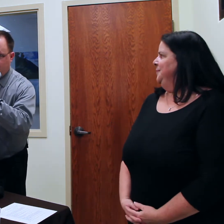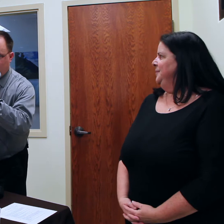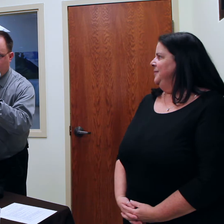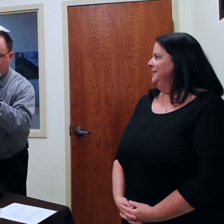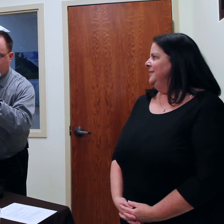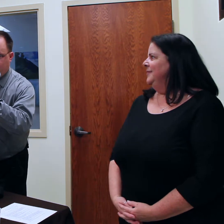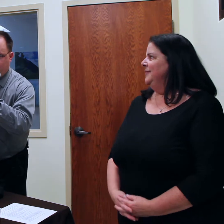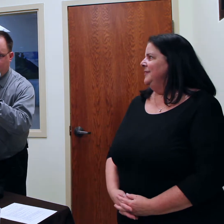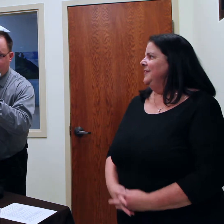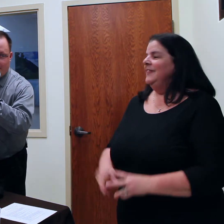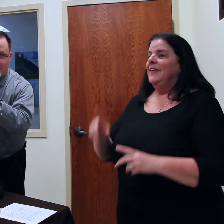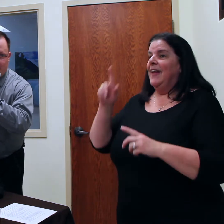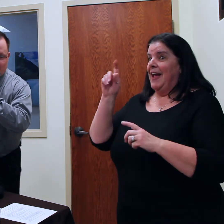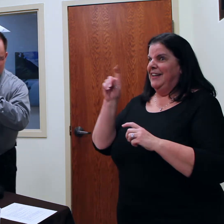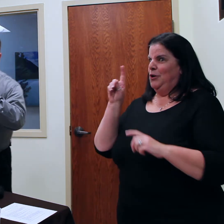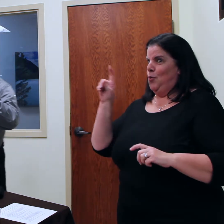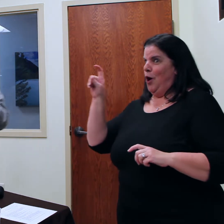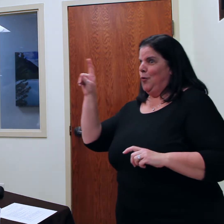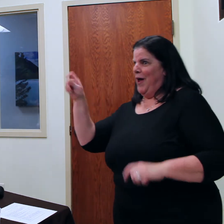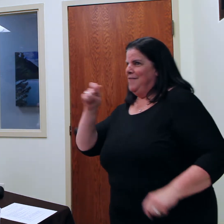I need to walk away from the mic for a minute.